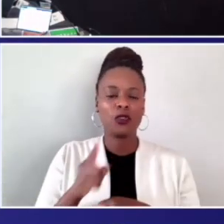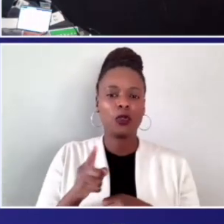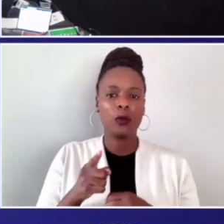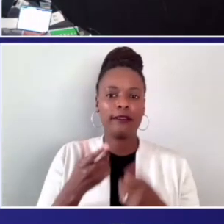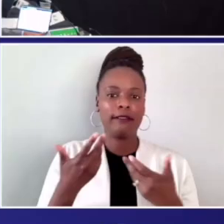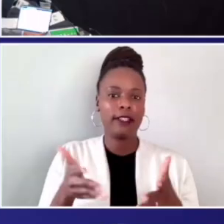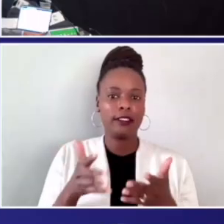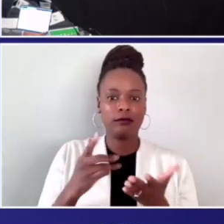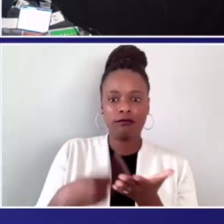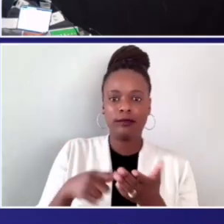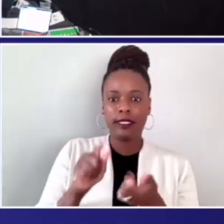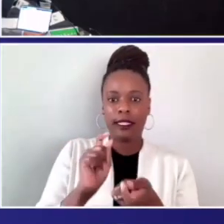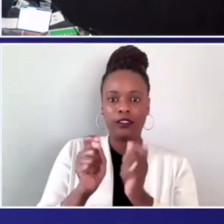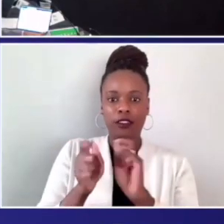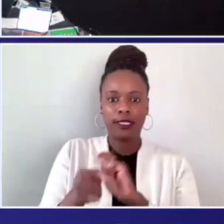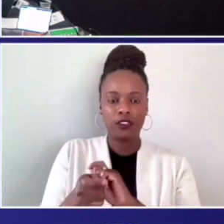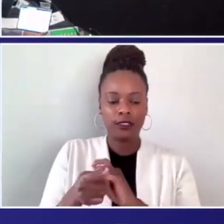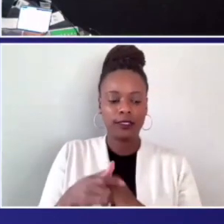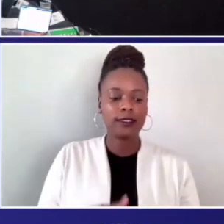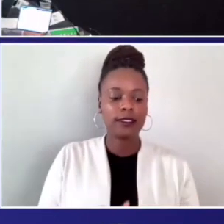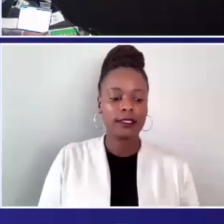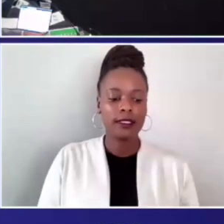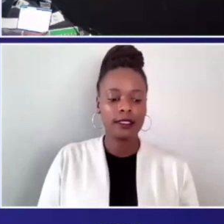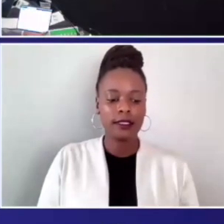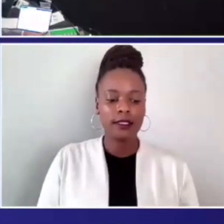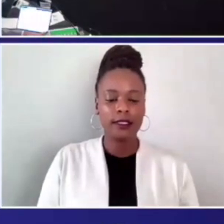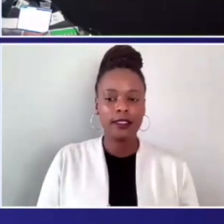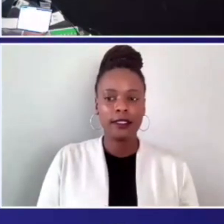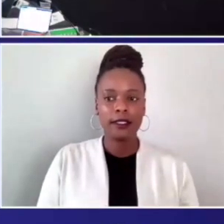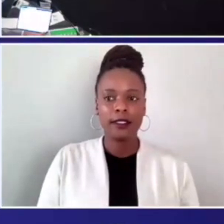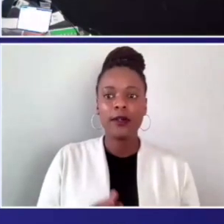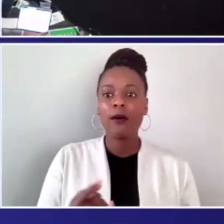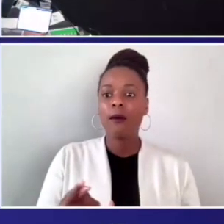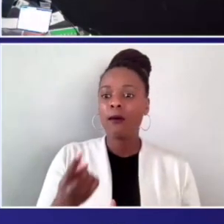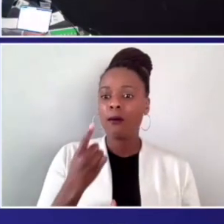have here. One of the things --